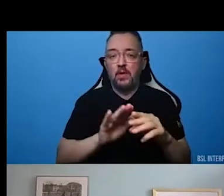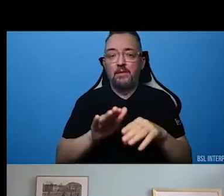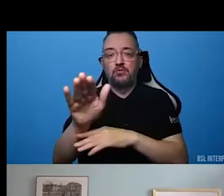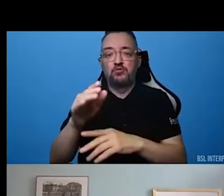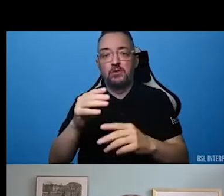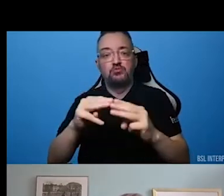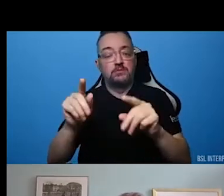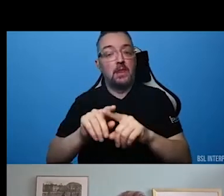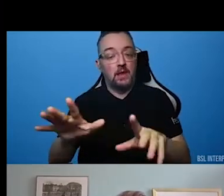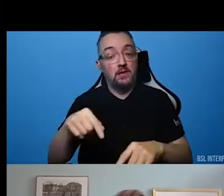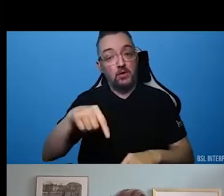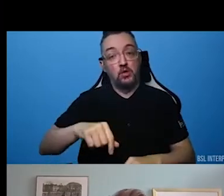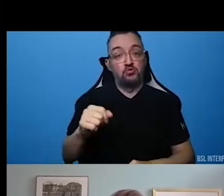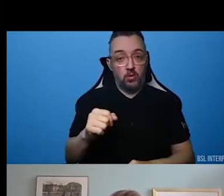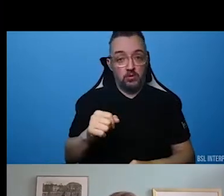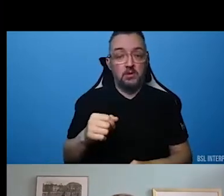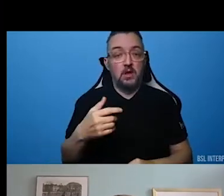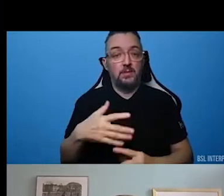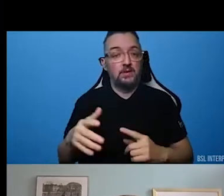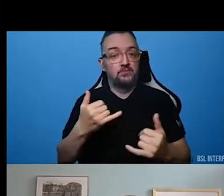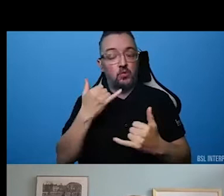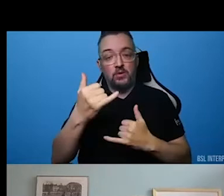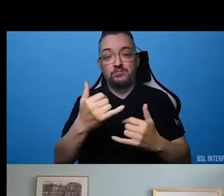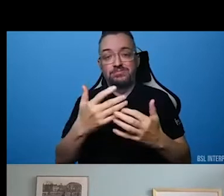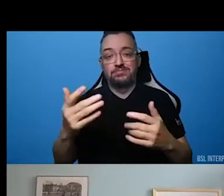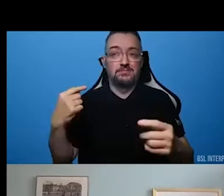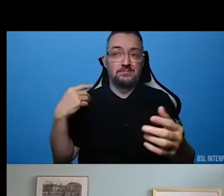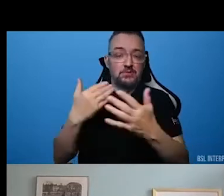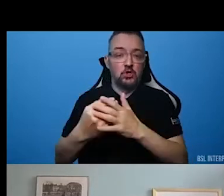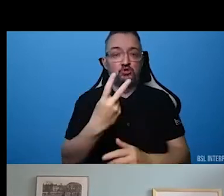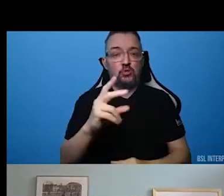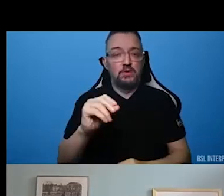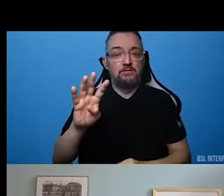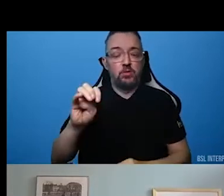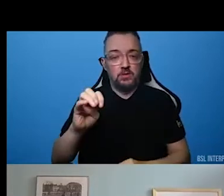Here in Scotland there have been calls dating back to at least 2014 for a Scottish Museum